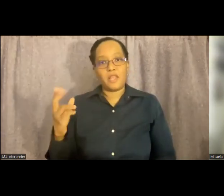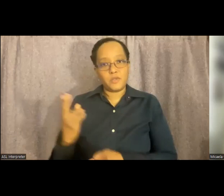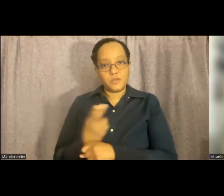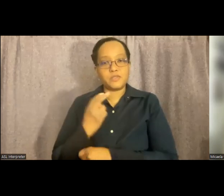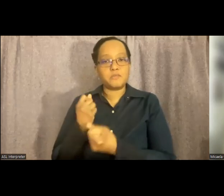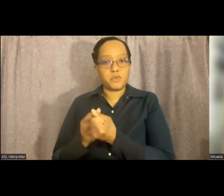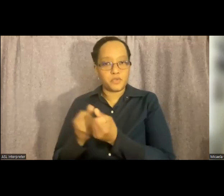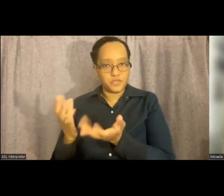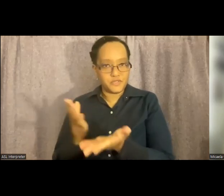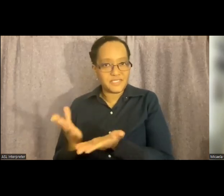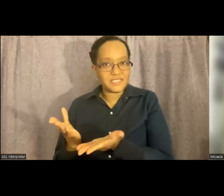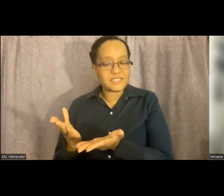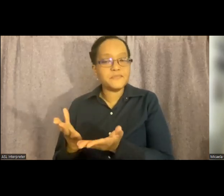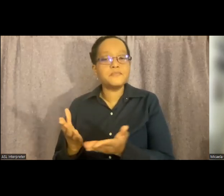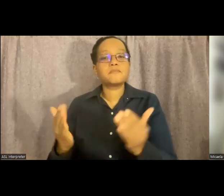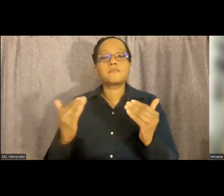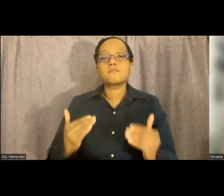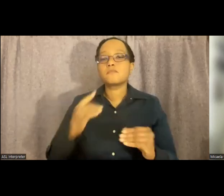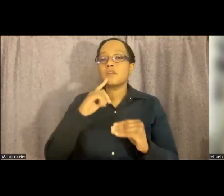also about the cost savings in doing so.